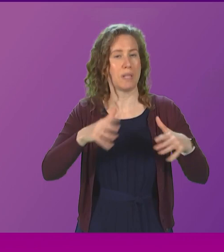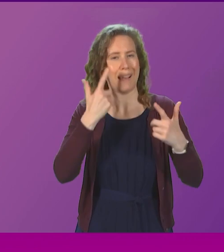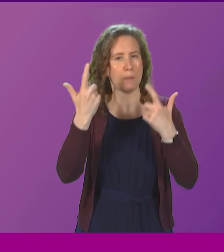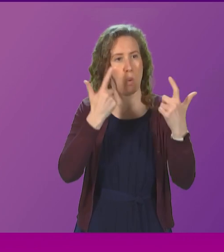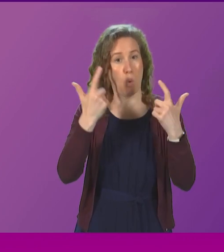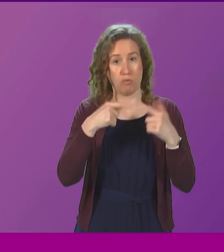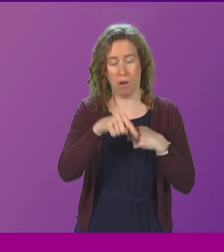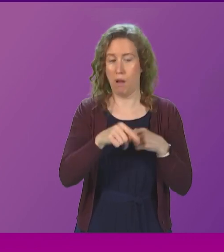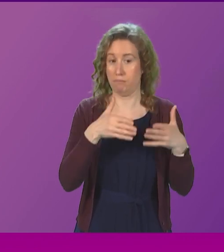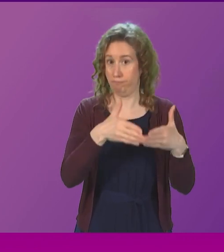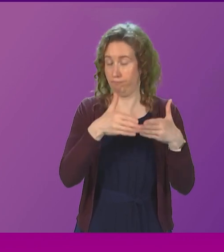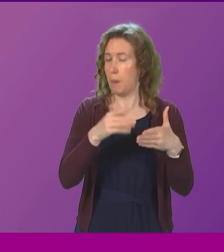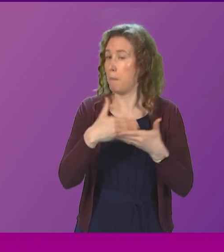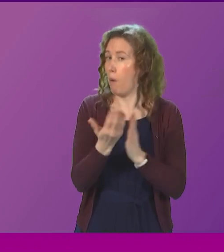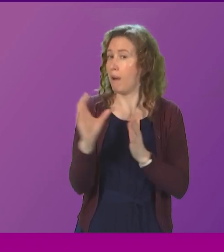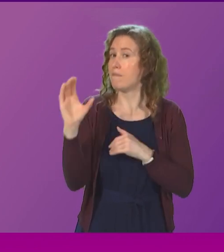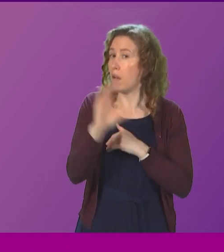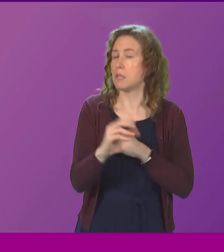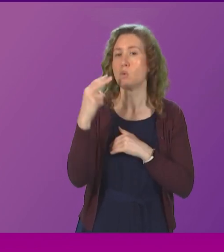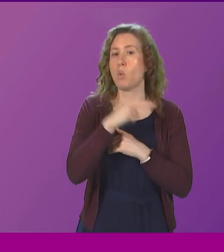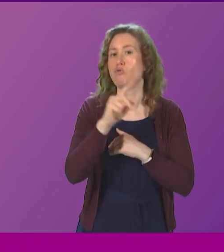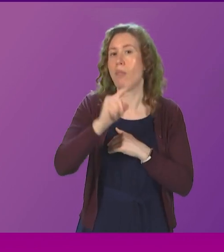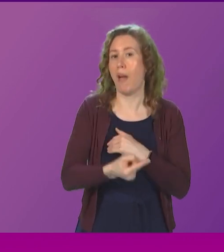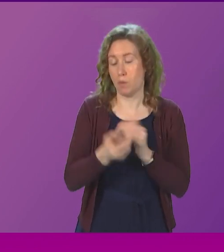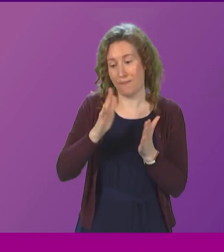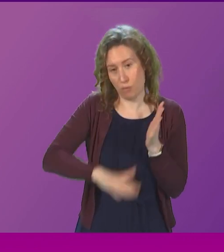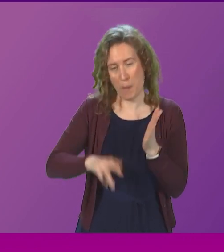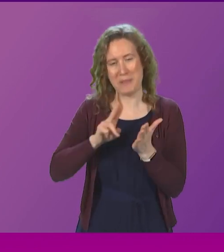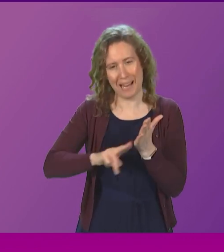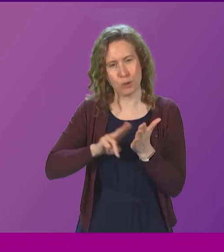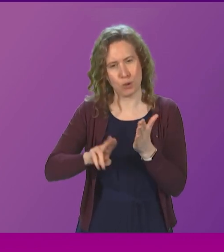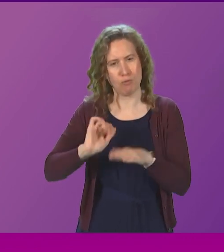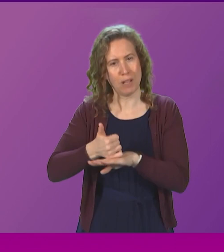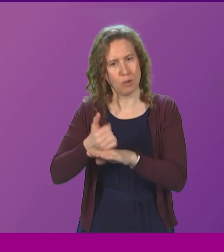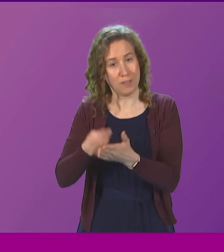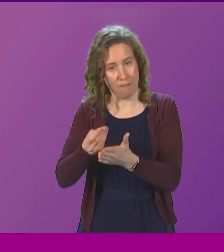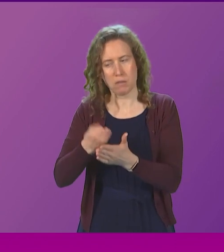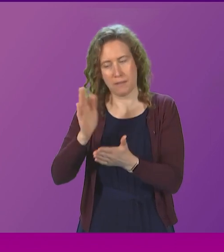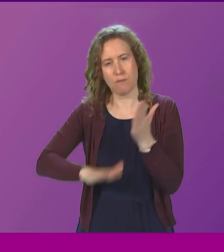I am proud that that vessel was partly funded by £200,000 from the nature restoration fund, which was established by the Scottish Greens.